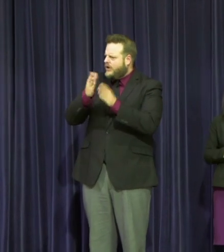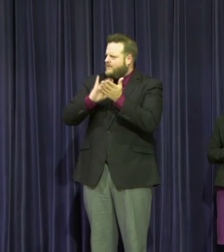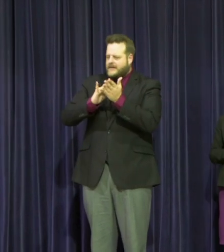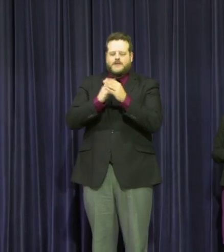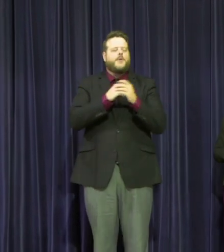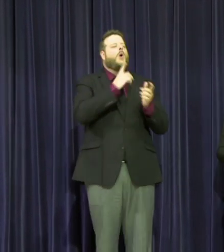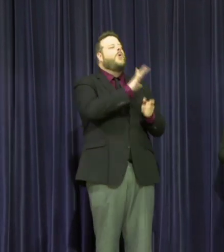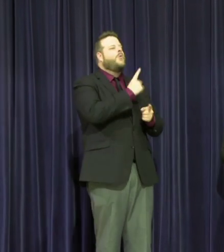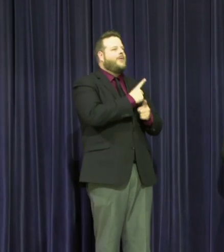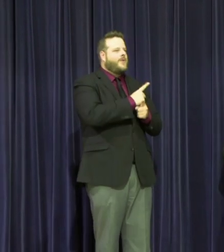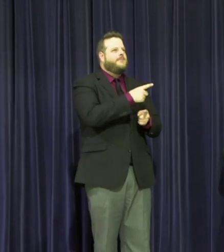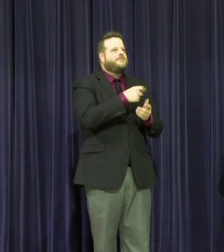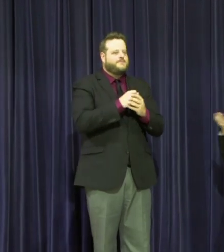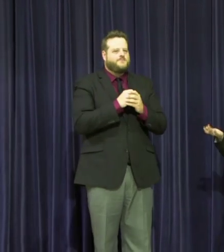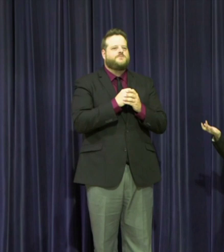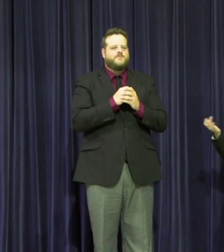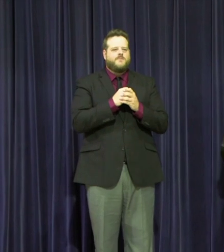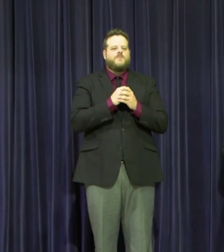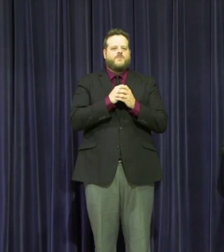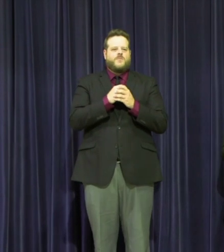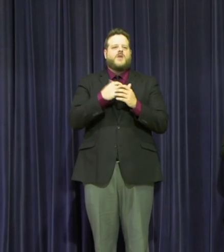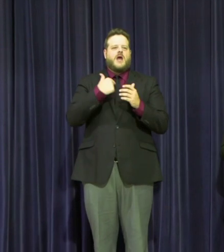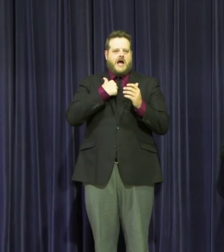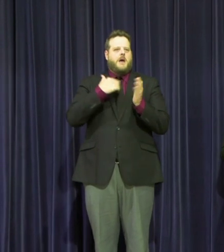Alright, so I'm a physician by training.